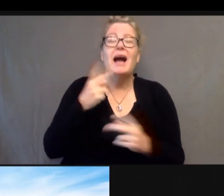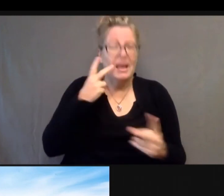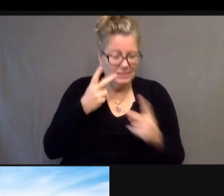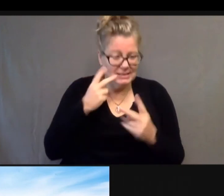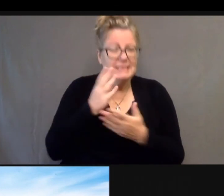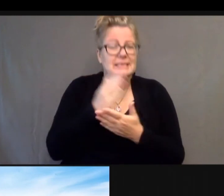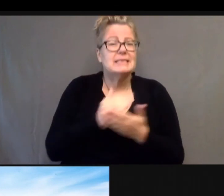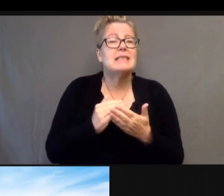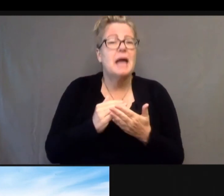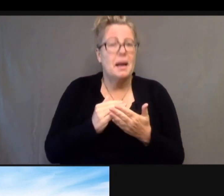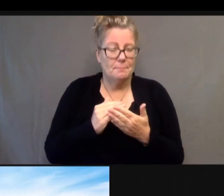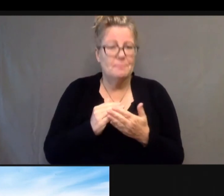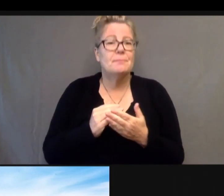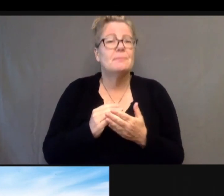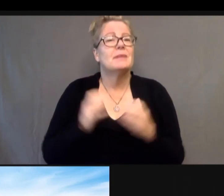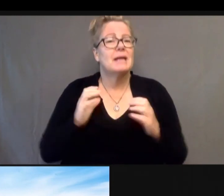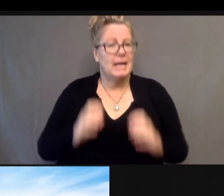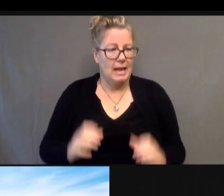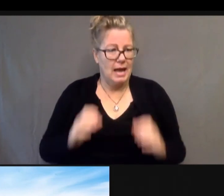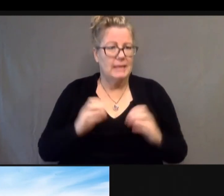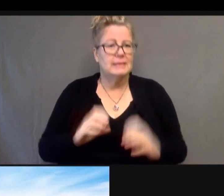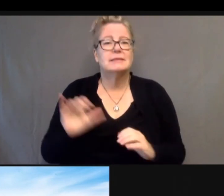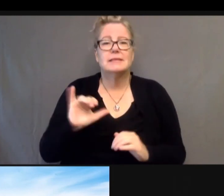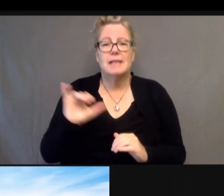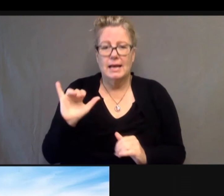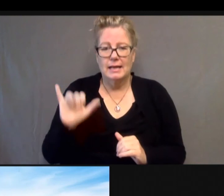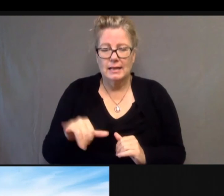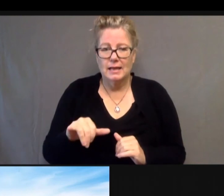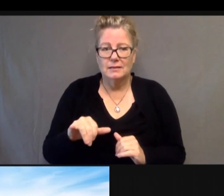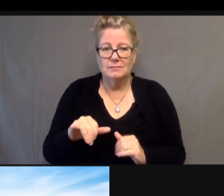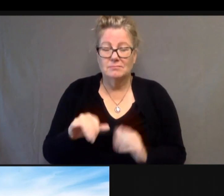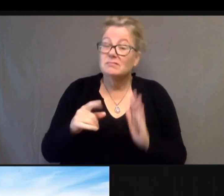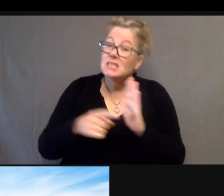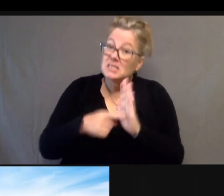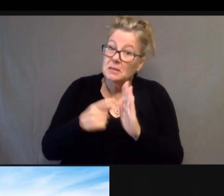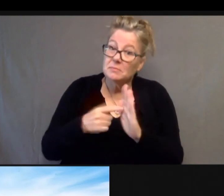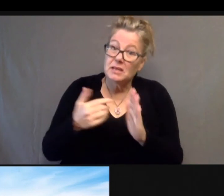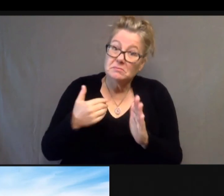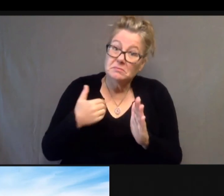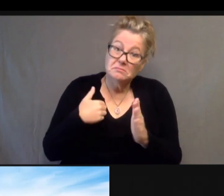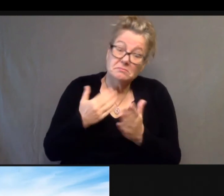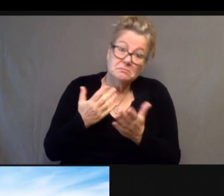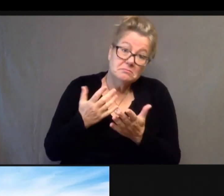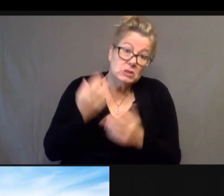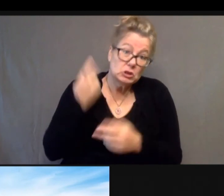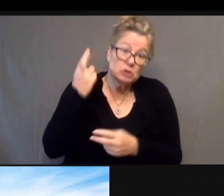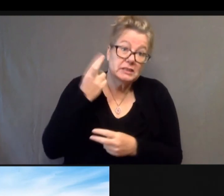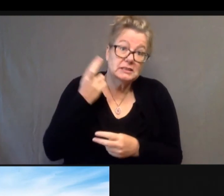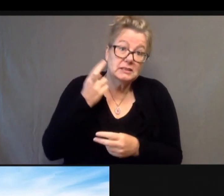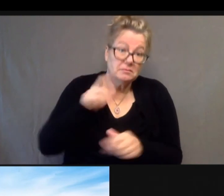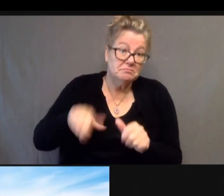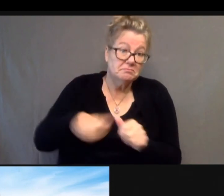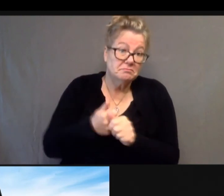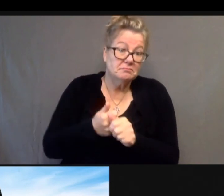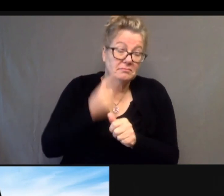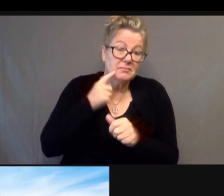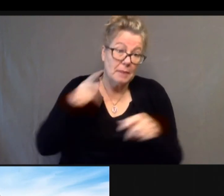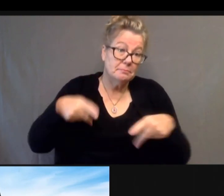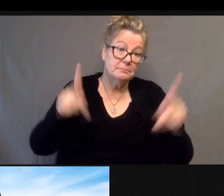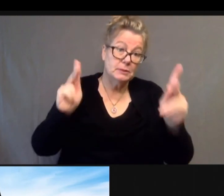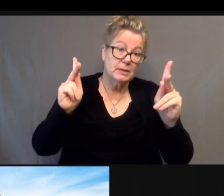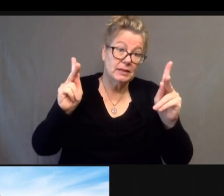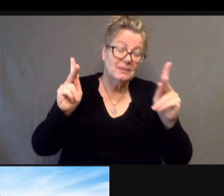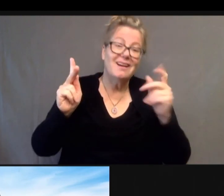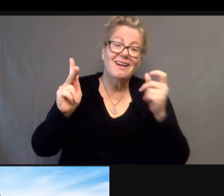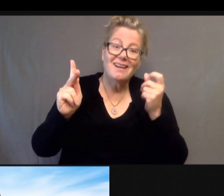that. Sometimes it is permissible, very often it's permissible, but that requires a deeper